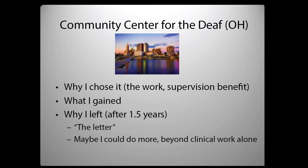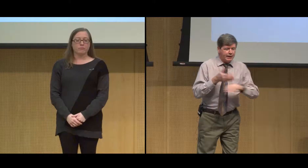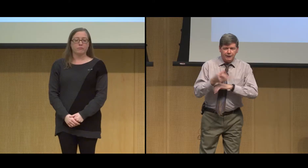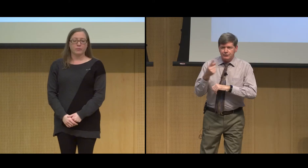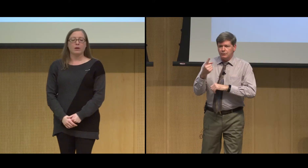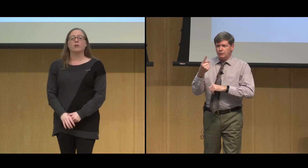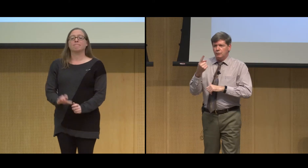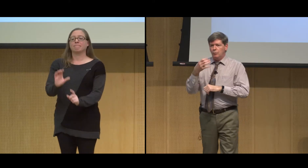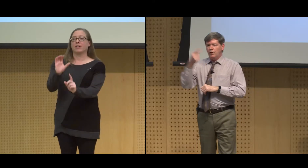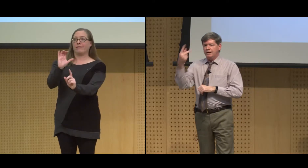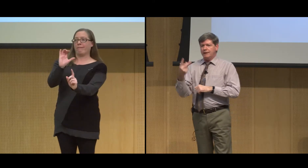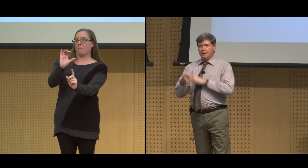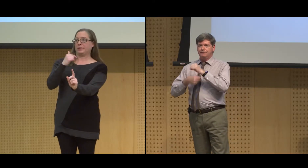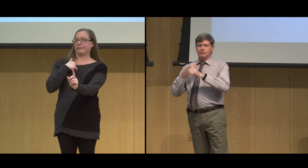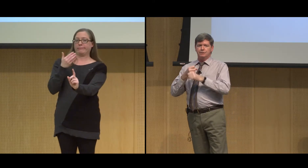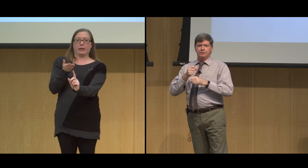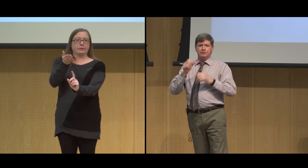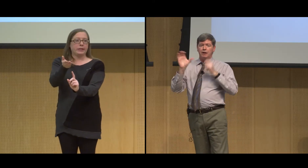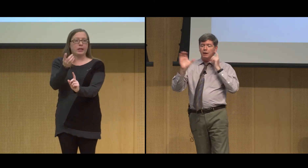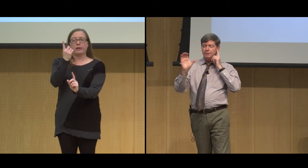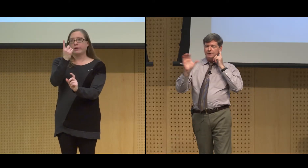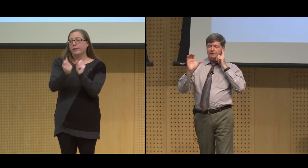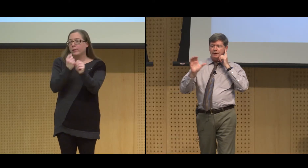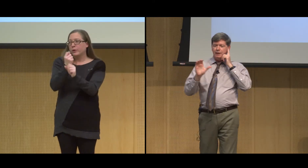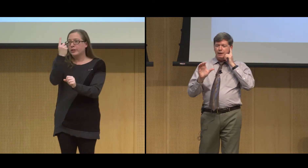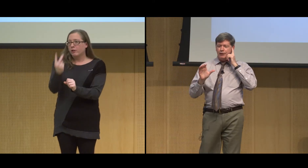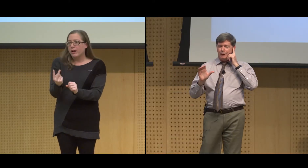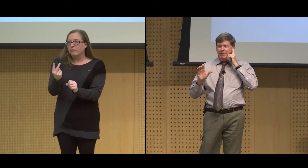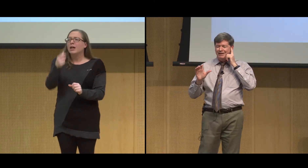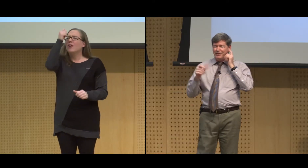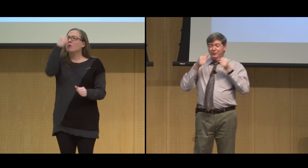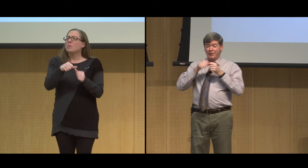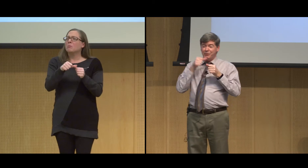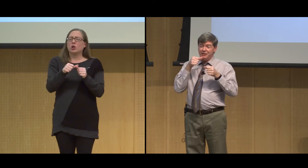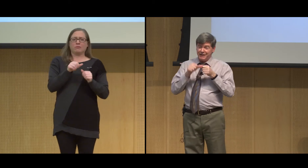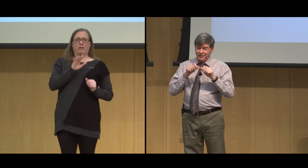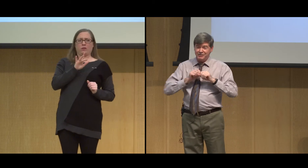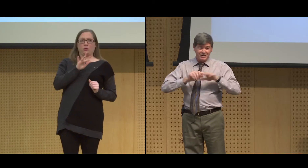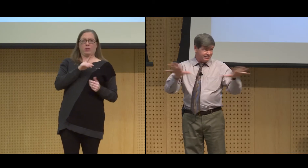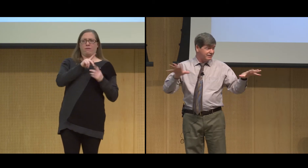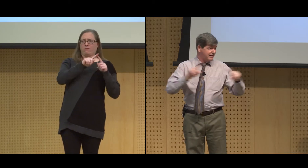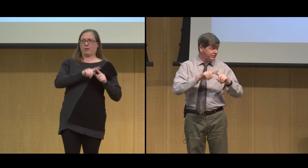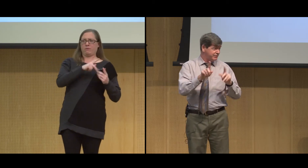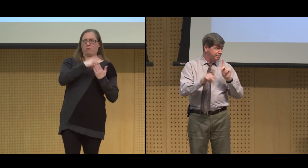So, after 1 1/2 years in Columbus-- Remember the letters that I sent out